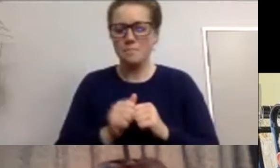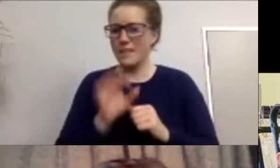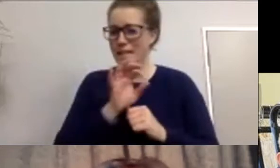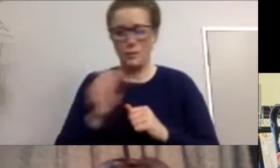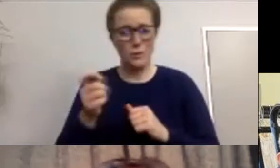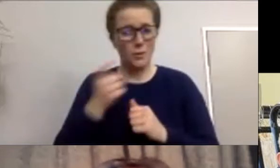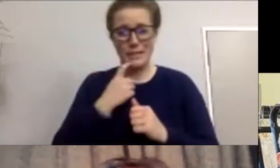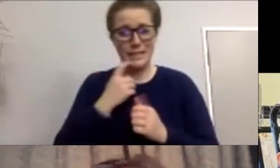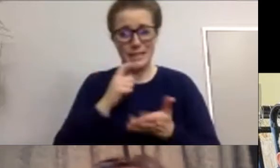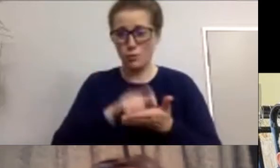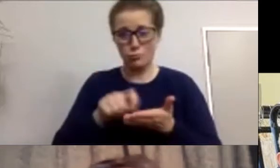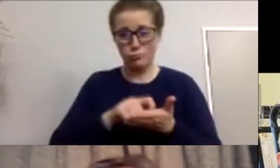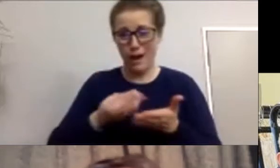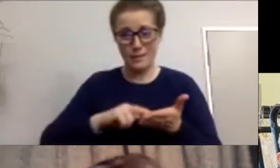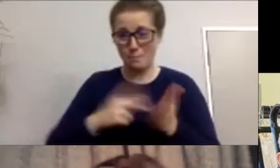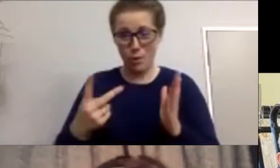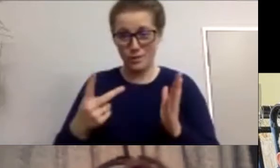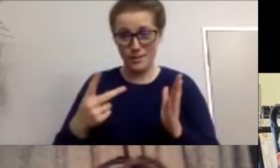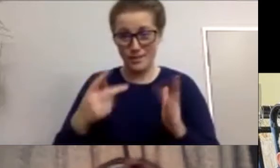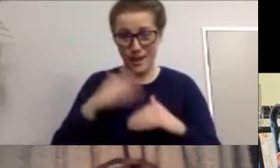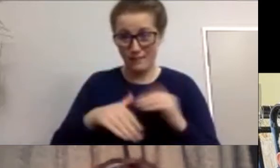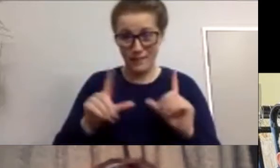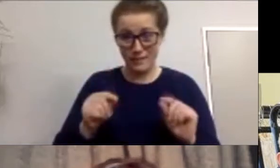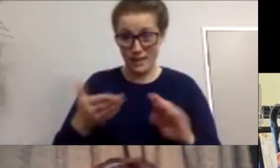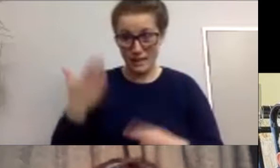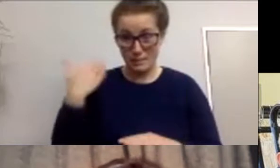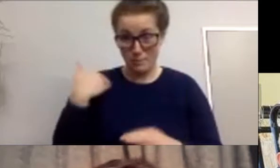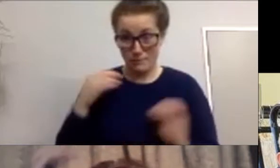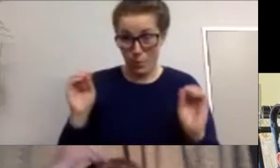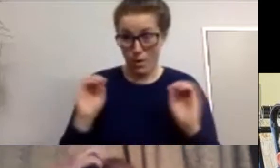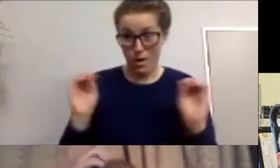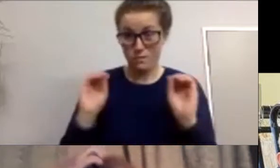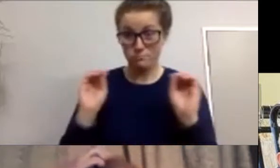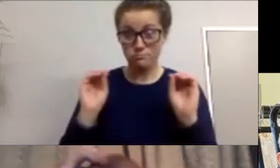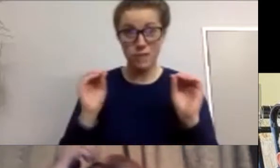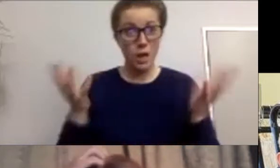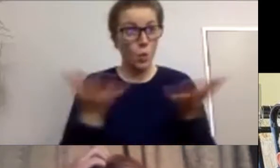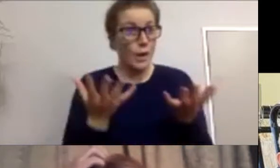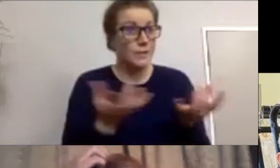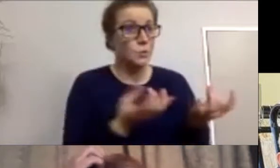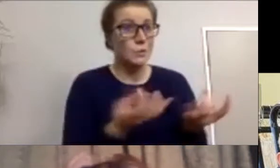it was something I'd never done before, and where to start? And not only do you need